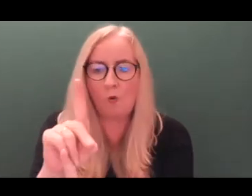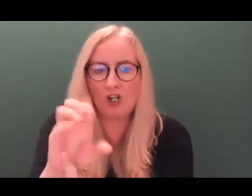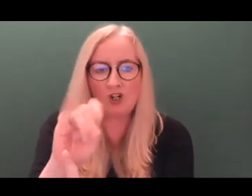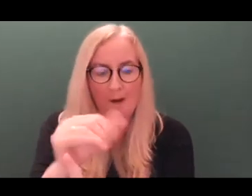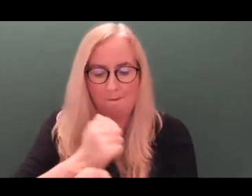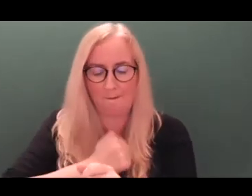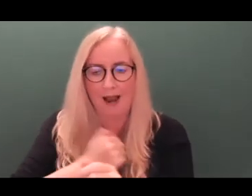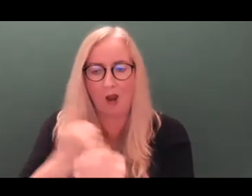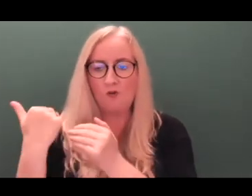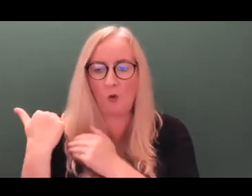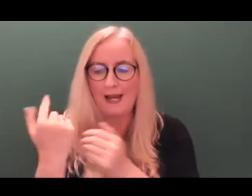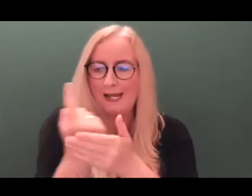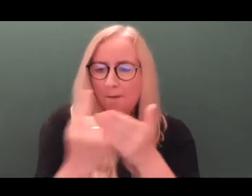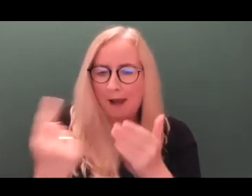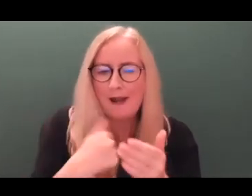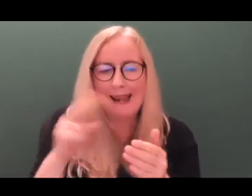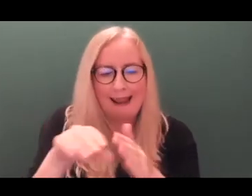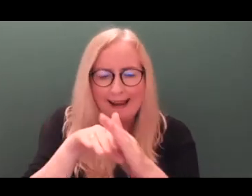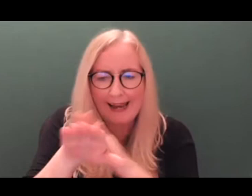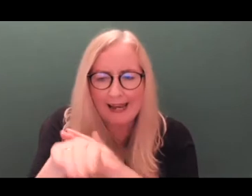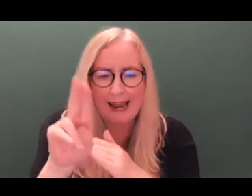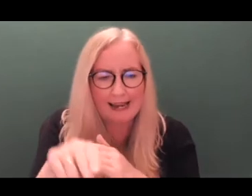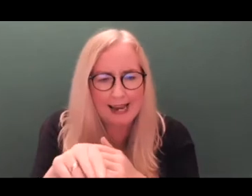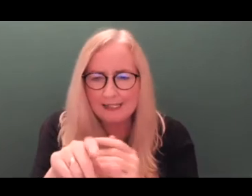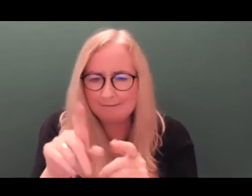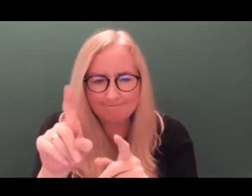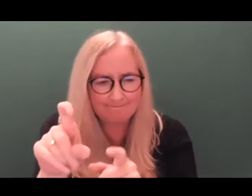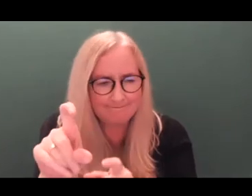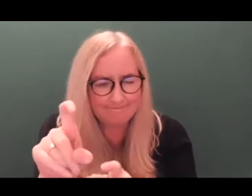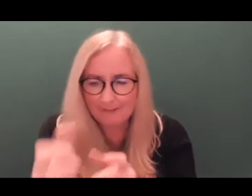independent and I could get in and scratch and scratch and find out what was going on. It's going